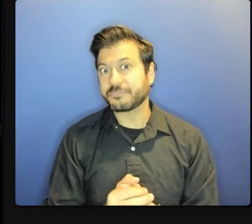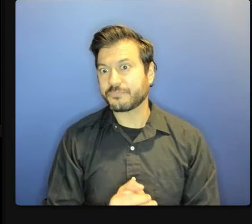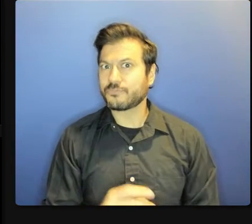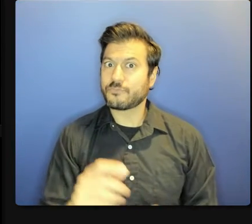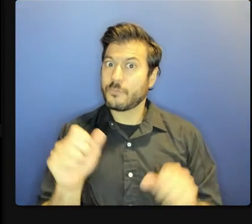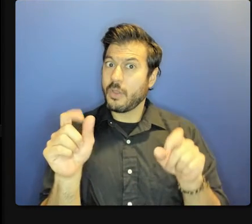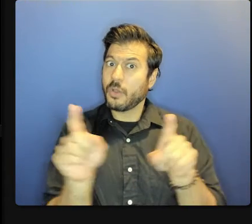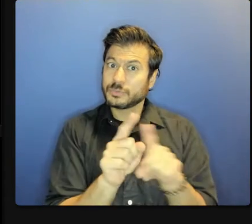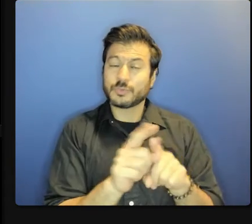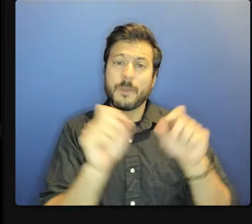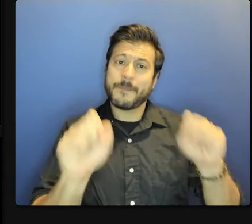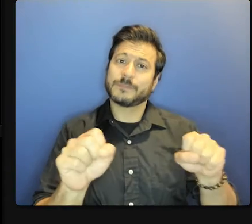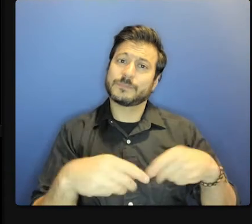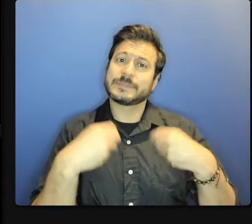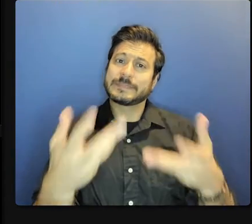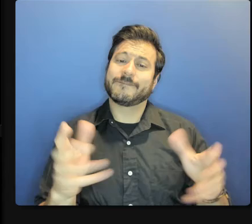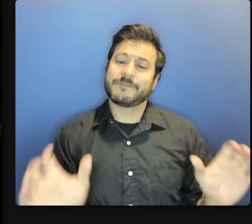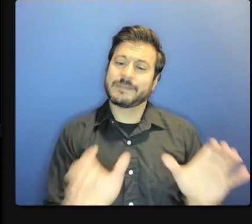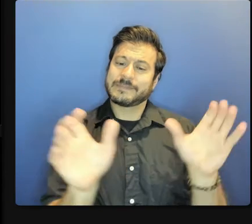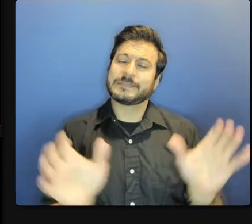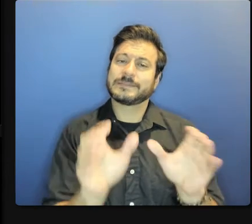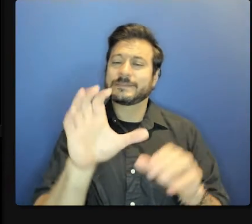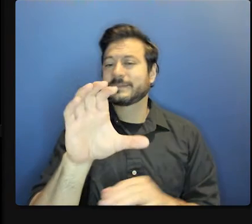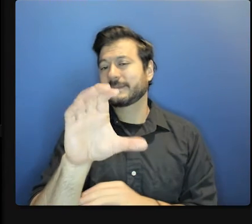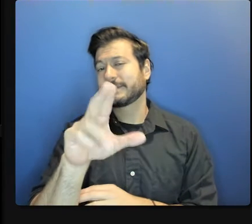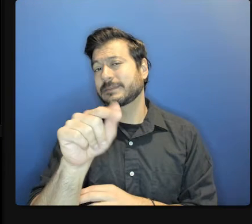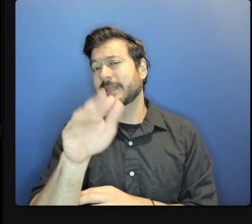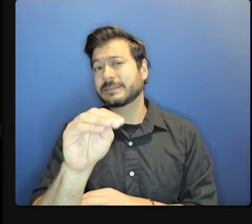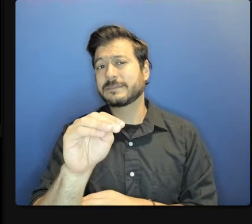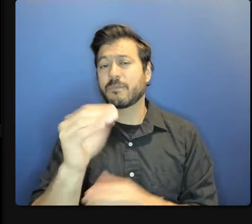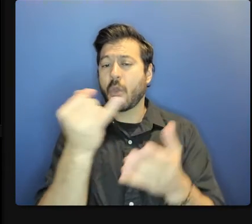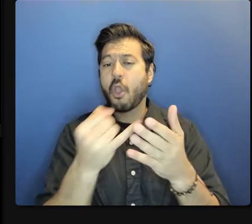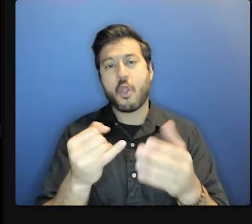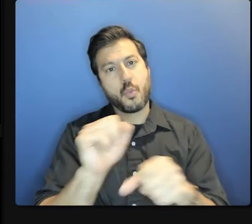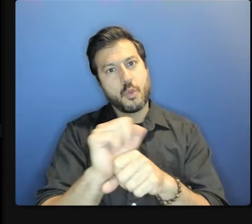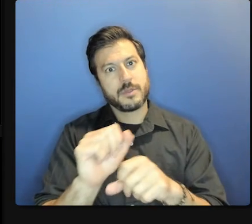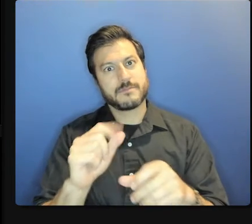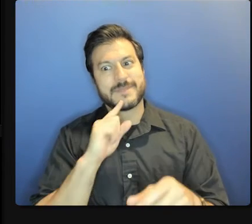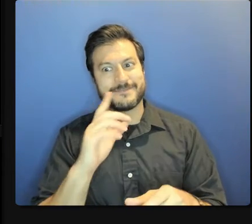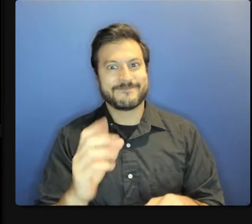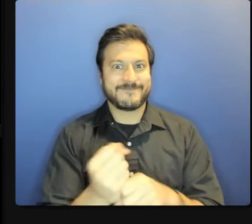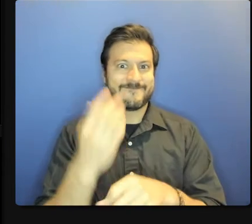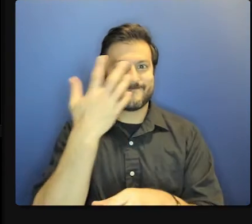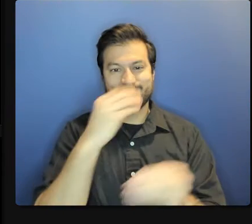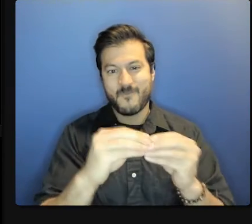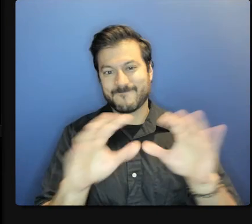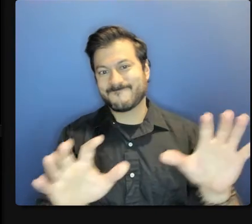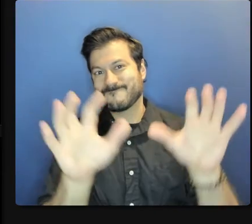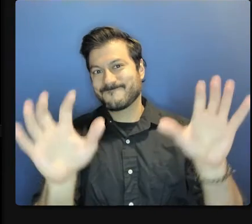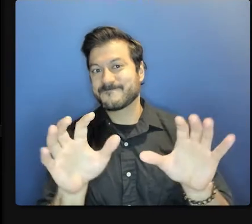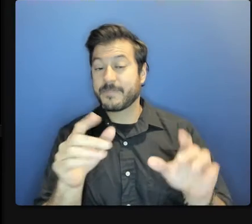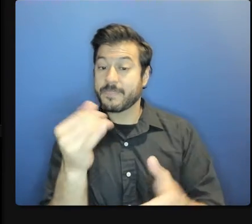However, it's also possible to provide custom artwork to really spruce up the controls. The artwork can react